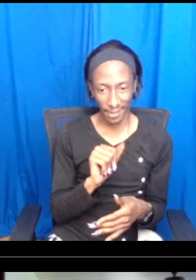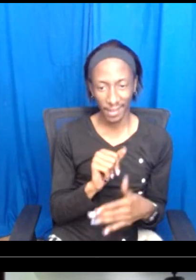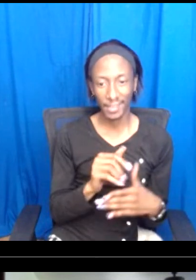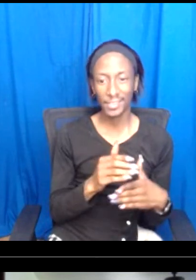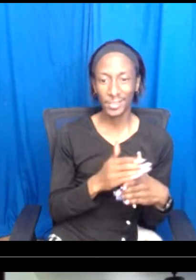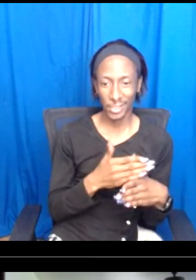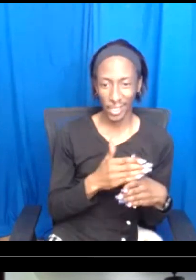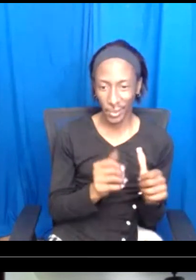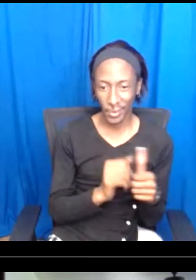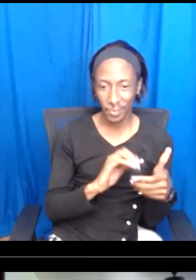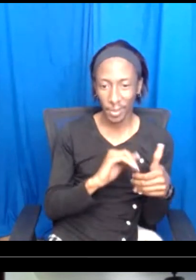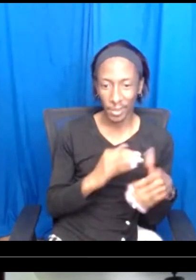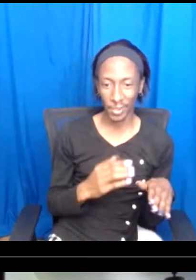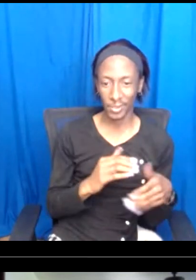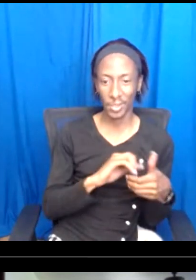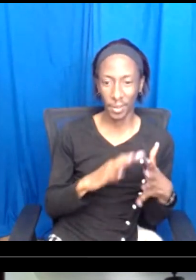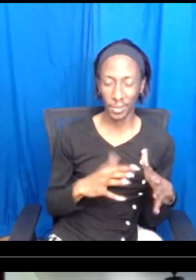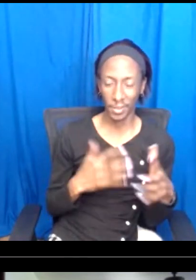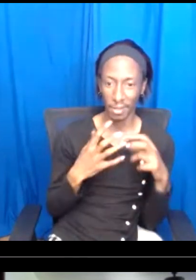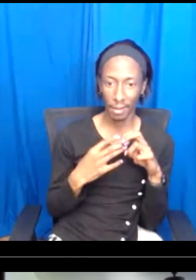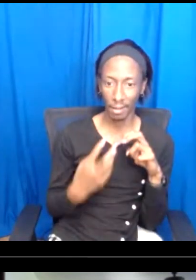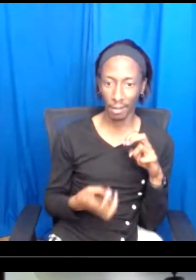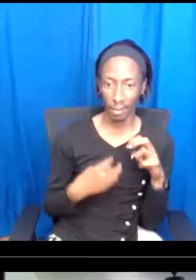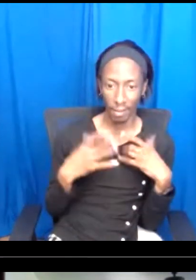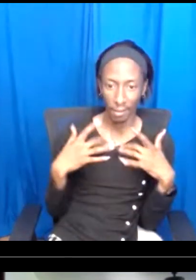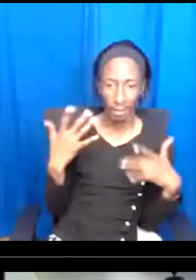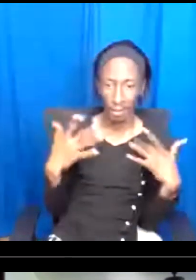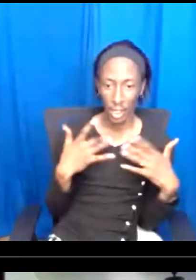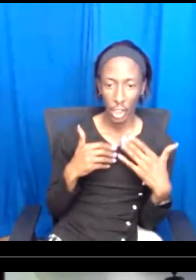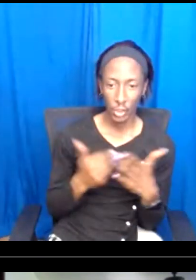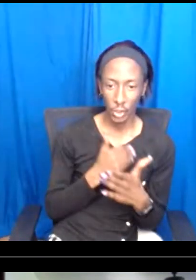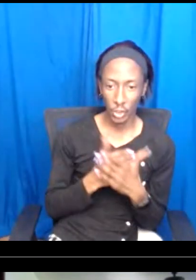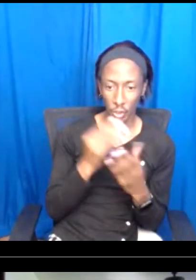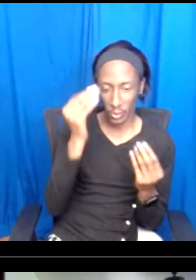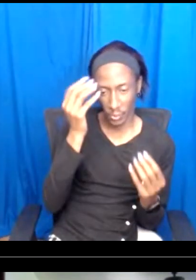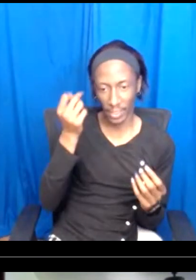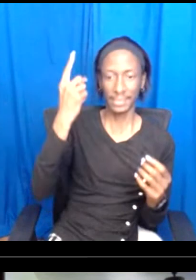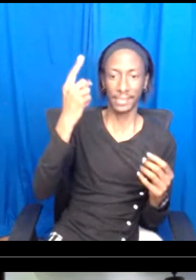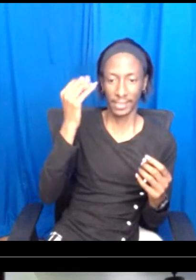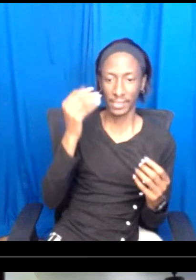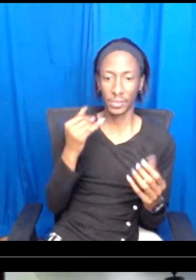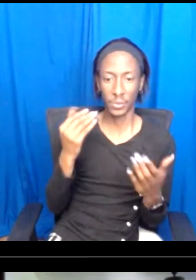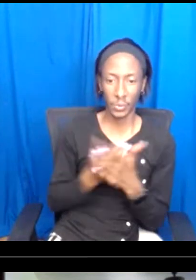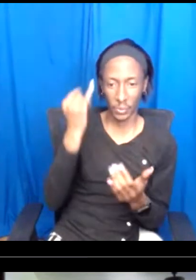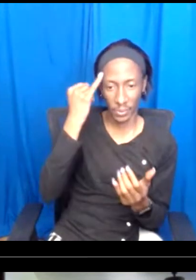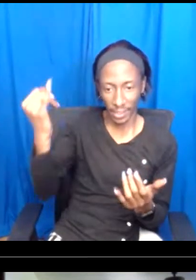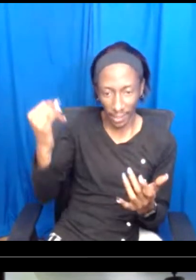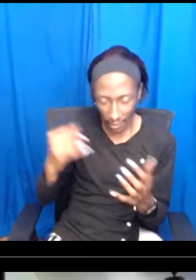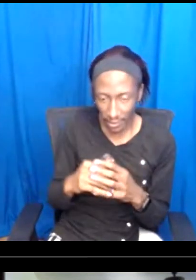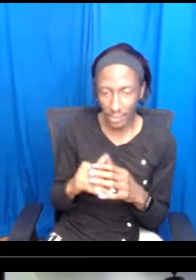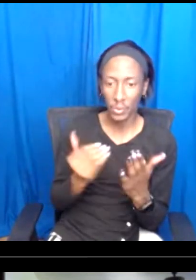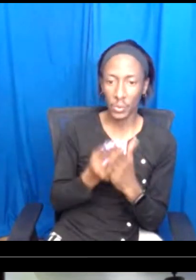They're like, "Whoa." New insights, new information. Really appreciative of the work we do here at NOAA.